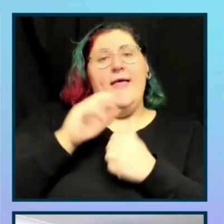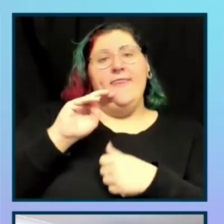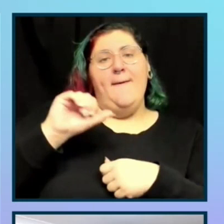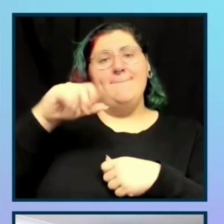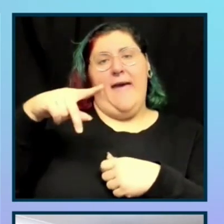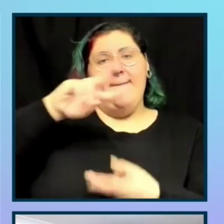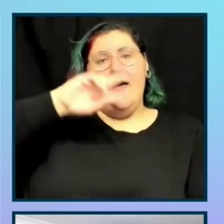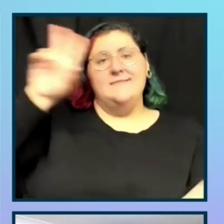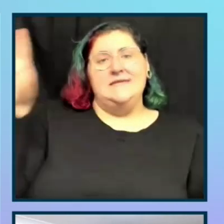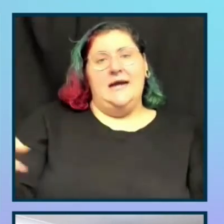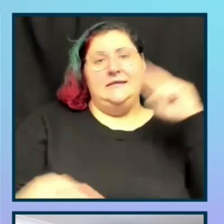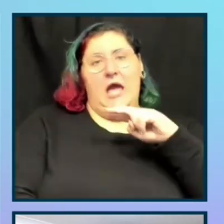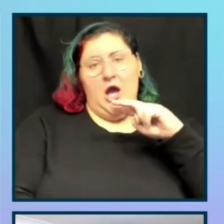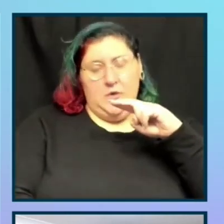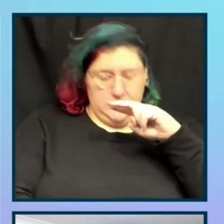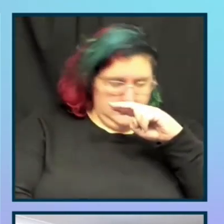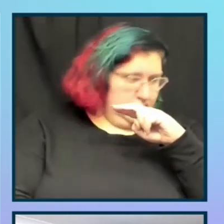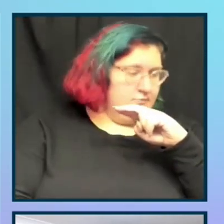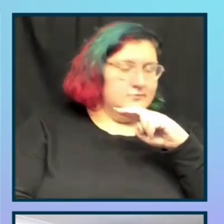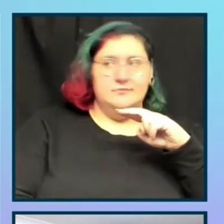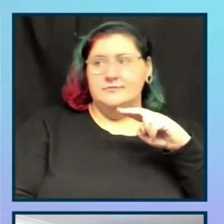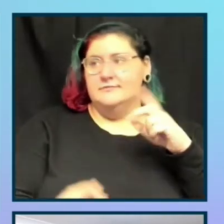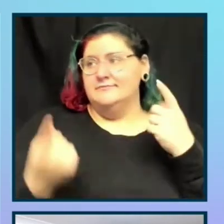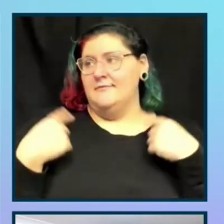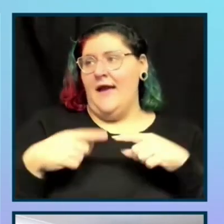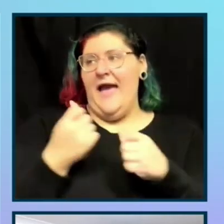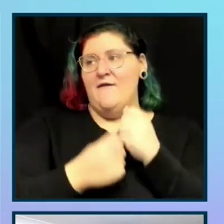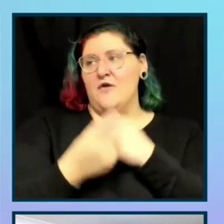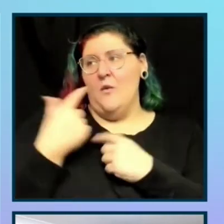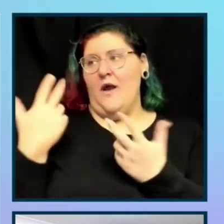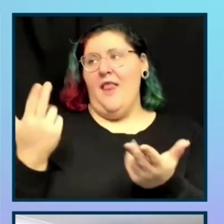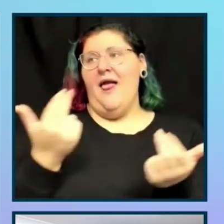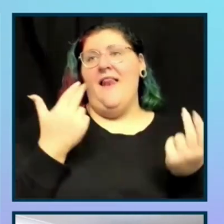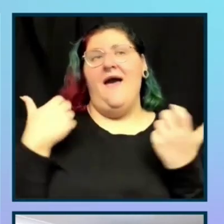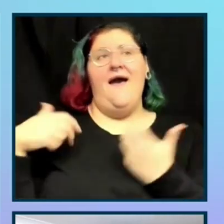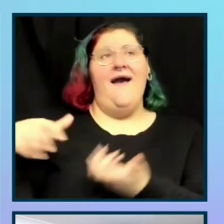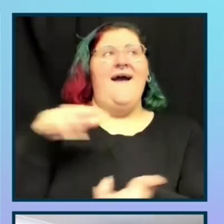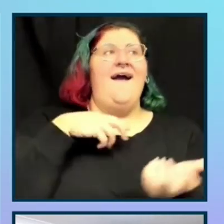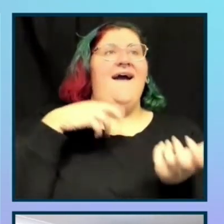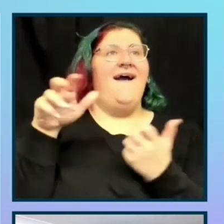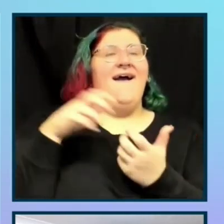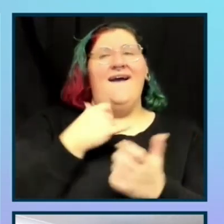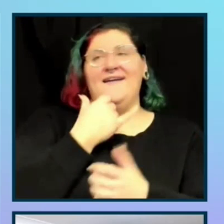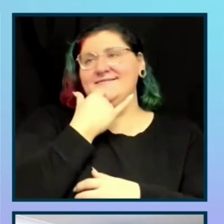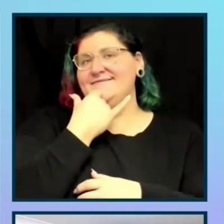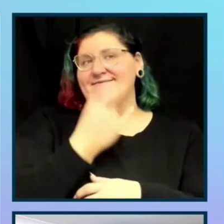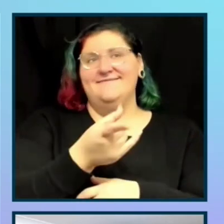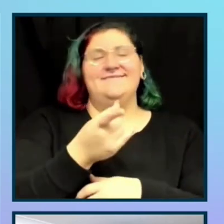and diversion from me and pretty much everyone else just because it was so out of character and unexpected,